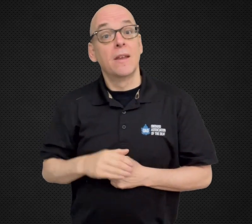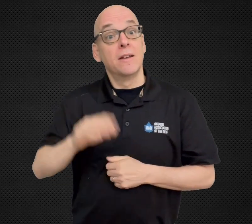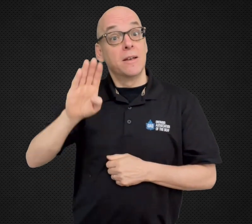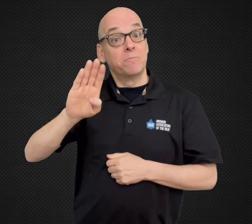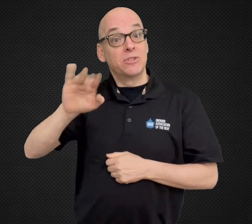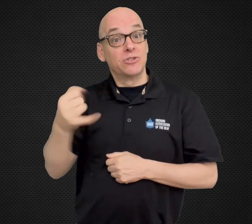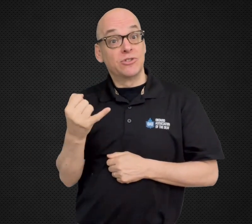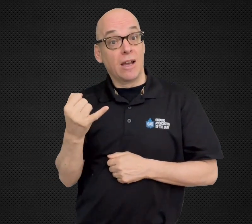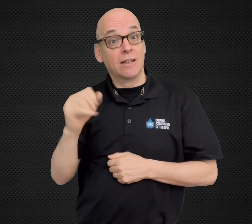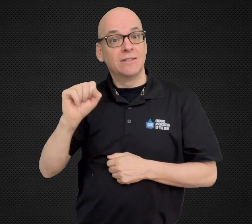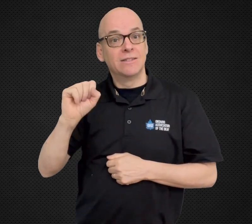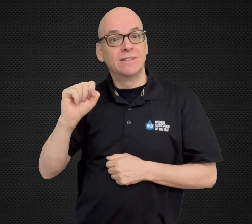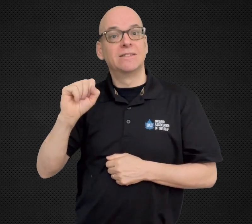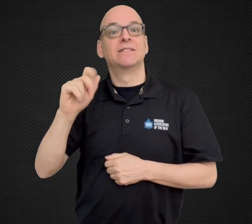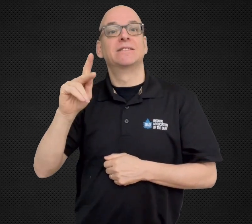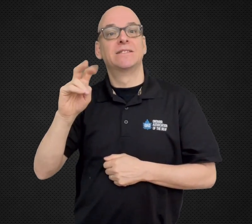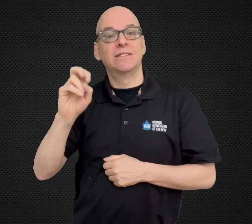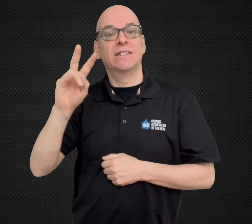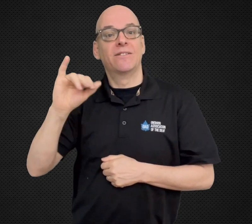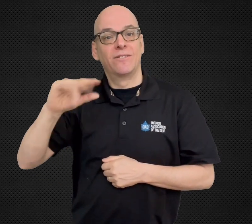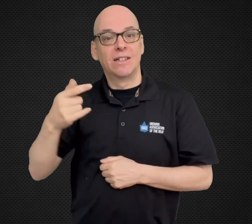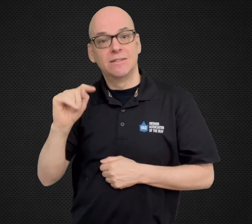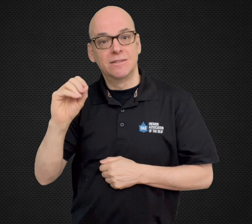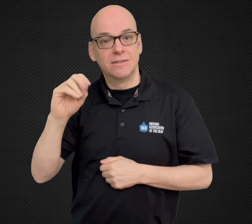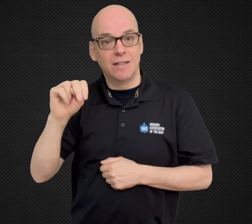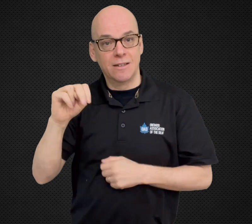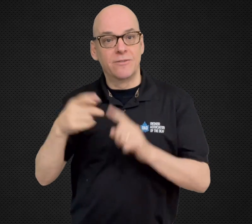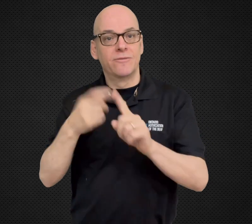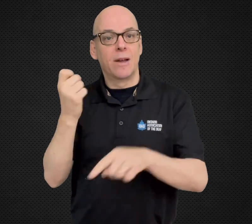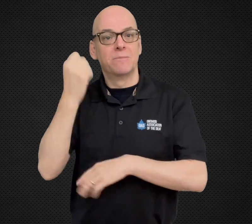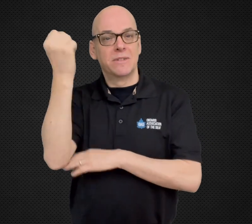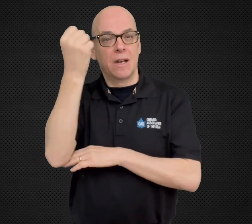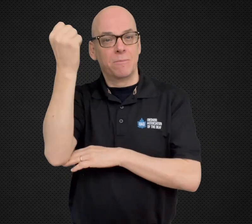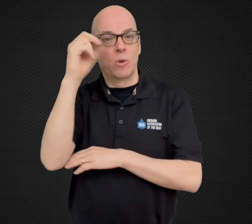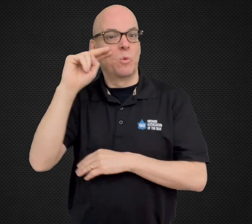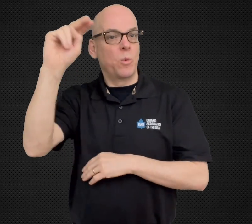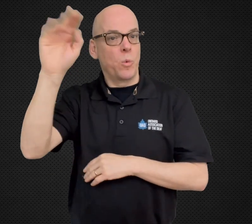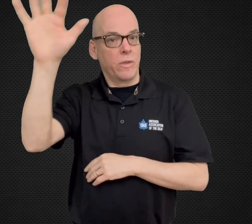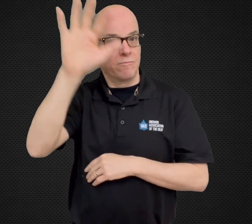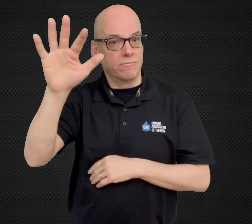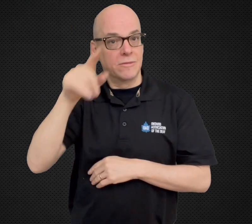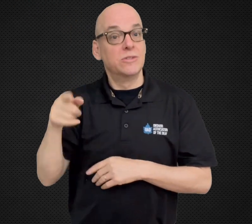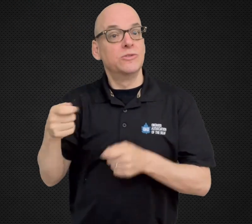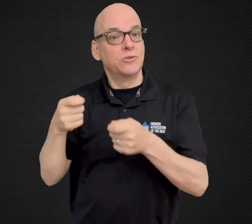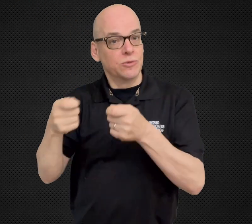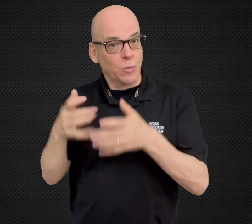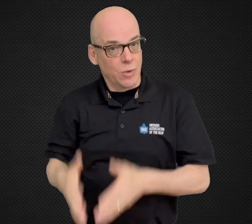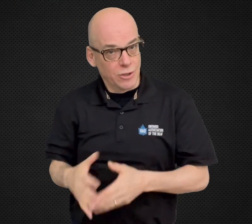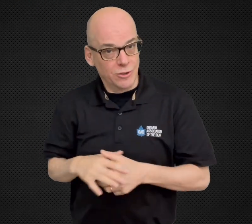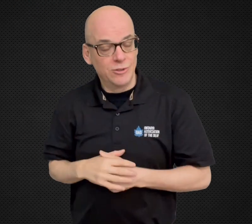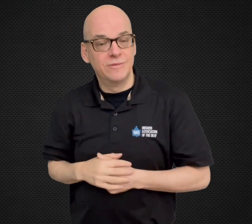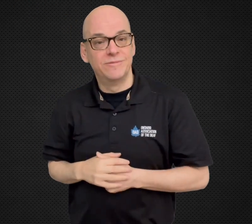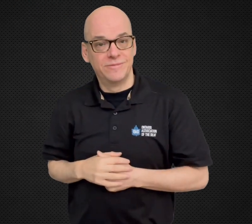Bj Skevington from Sudbury, who has been elected as our new Director-at-Large.